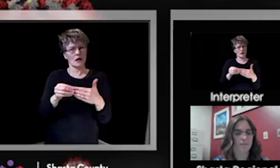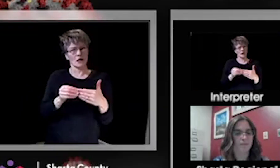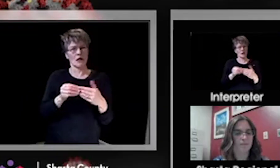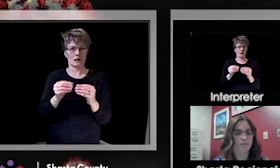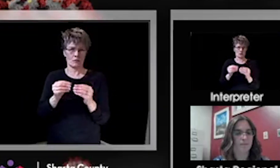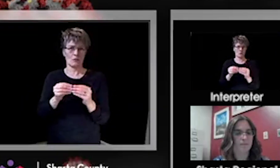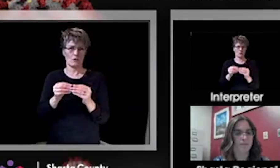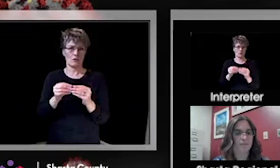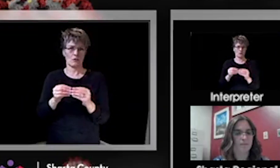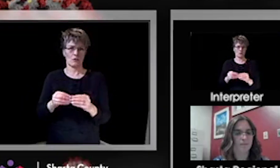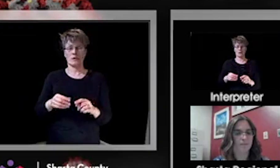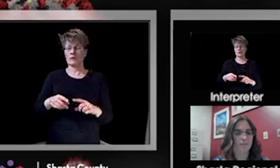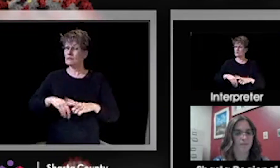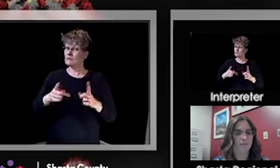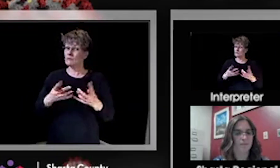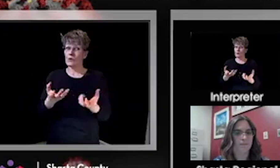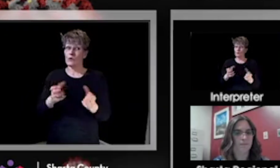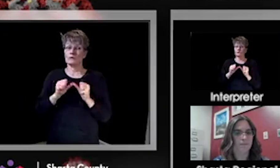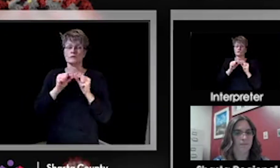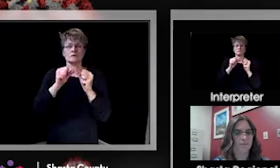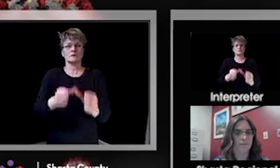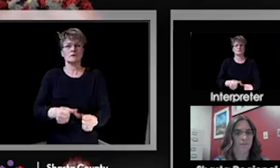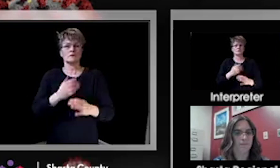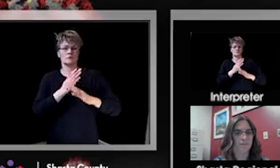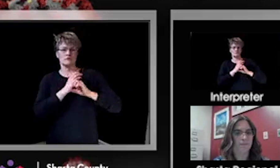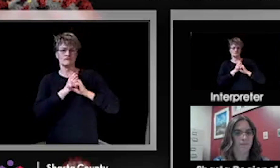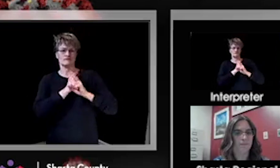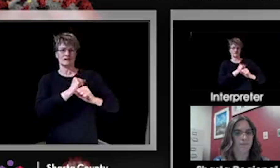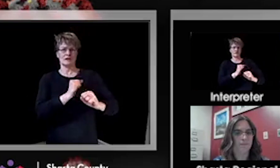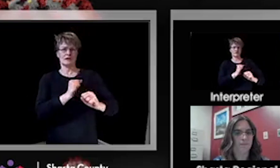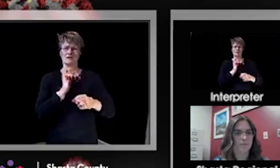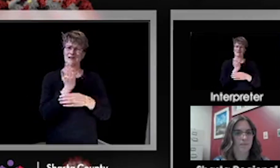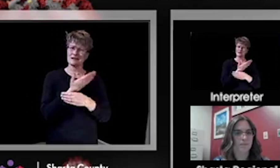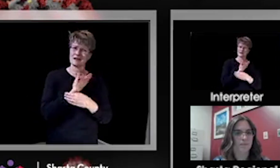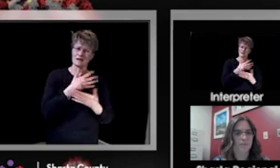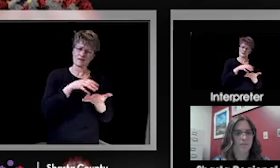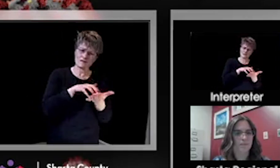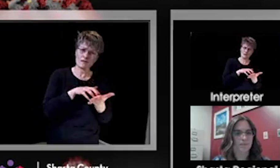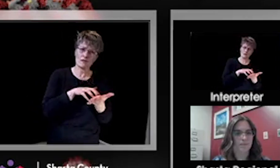to protect our most vulnerable groups and not overwhelm our health system, but at the